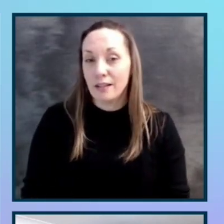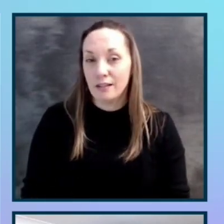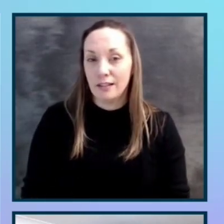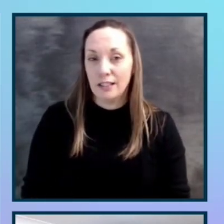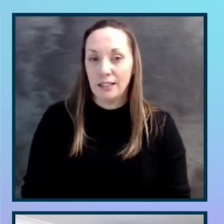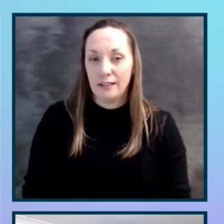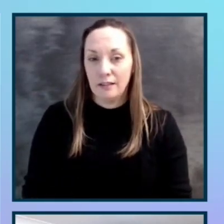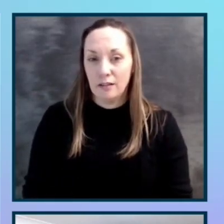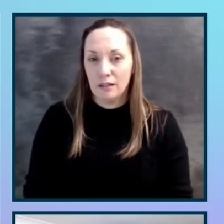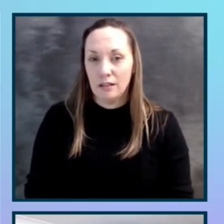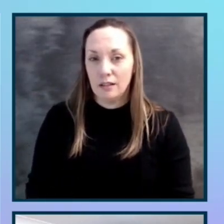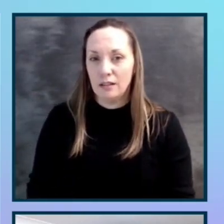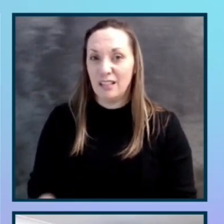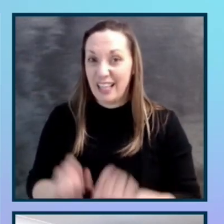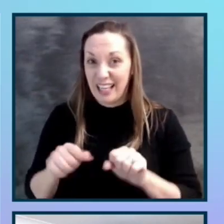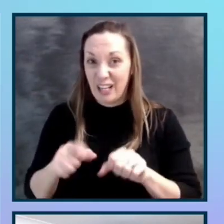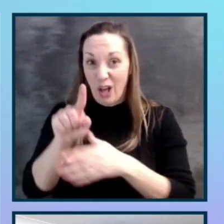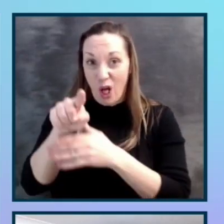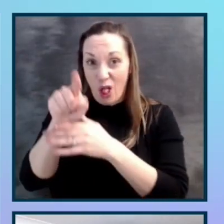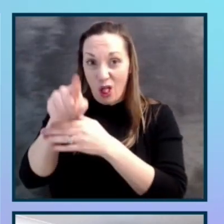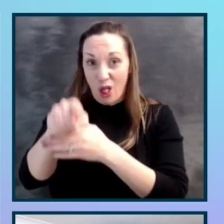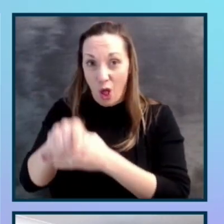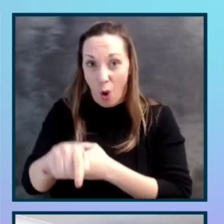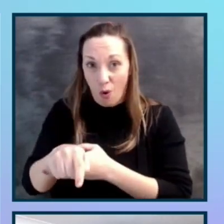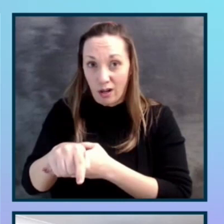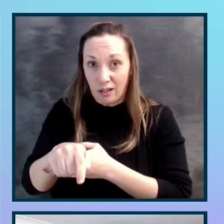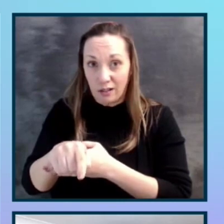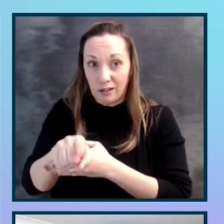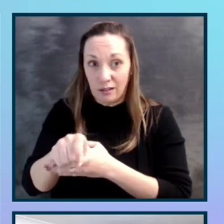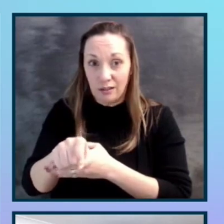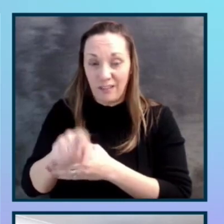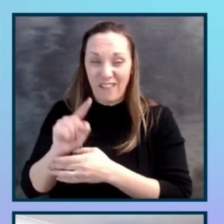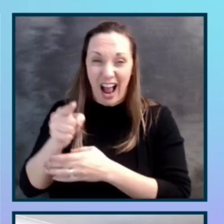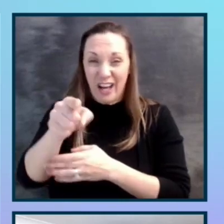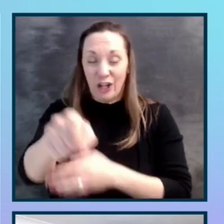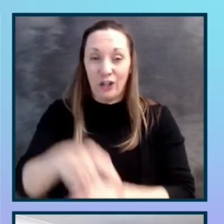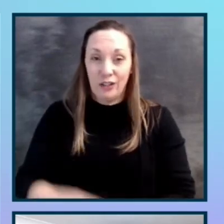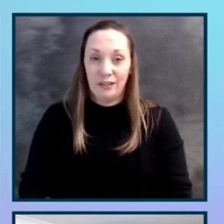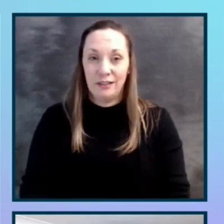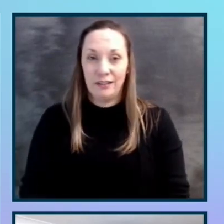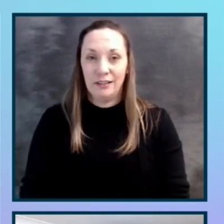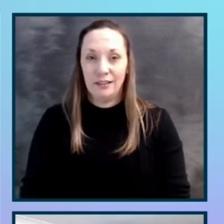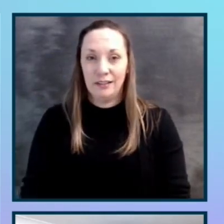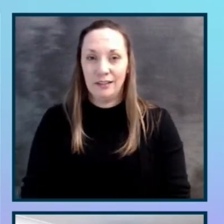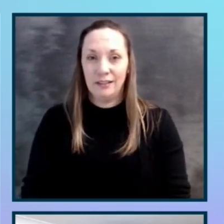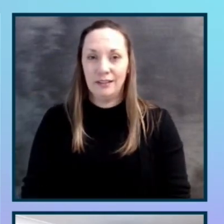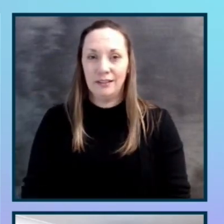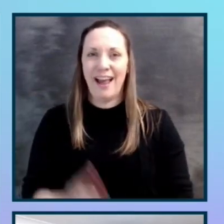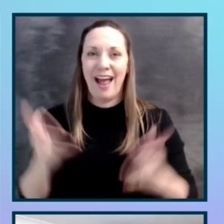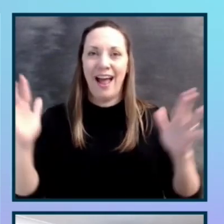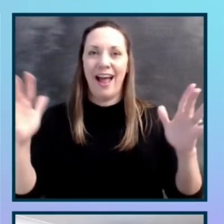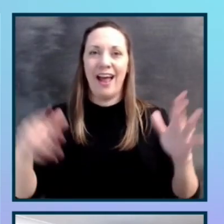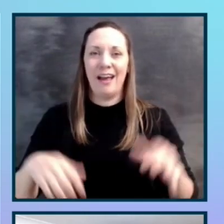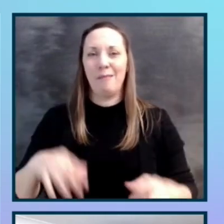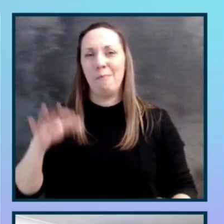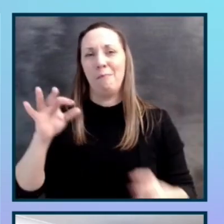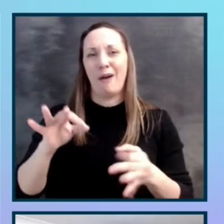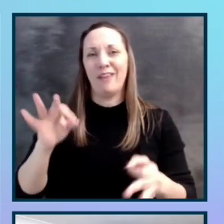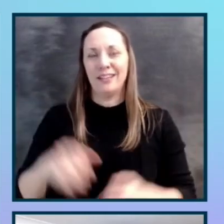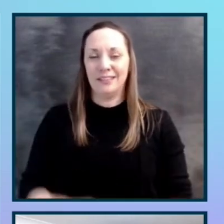Can you get any lower than that? That's the there.. Fire! Perfect. Says the thank you for a headshots as well.